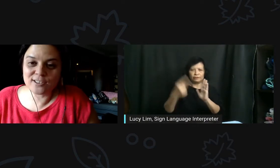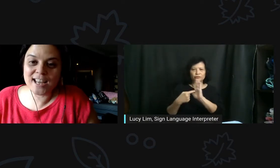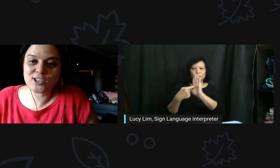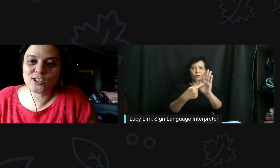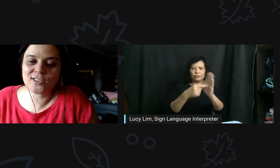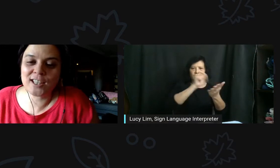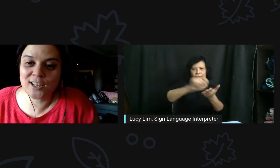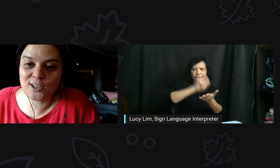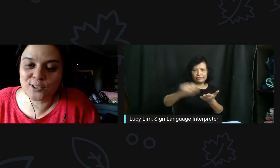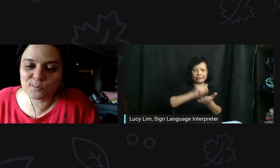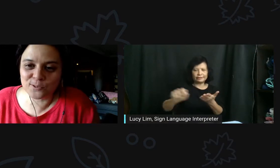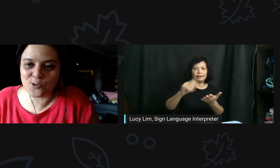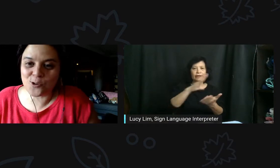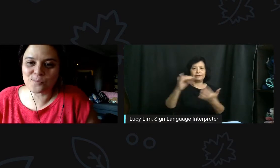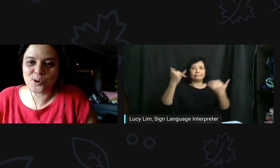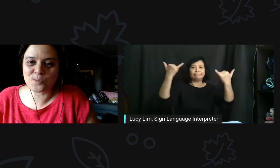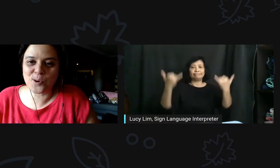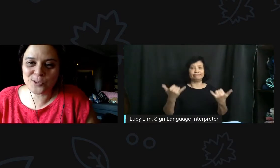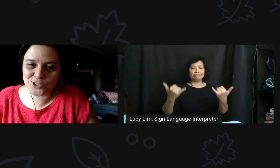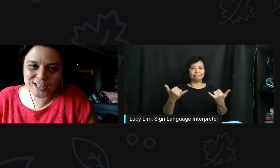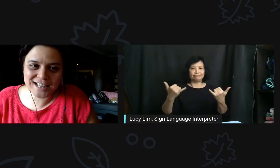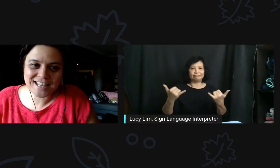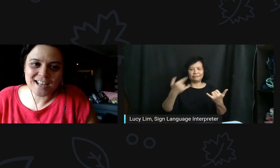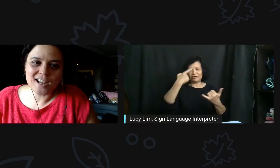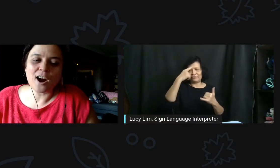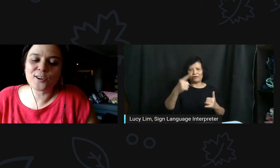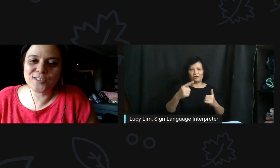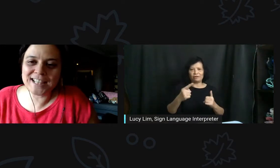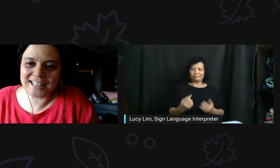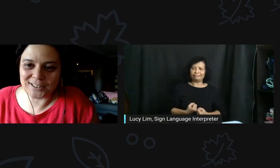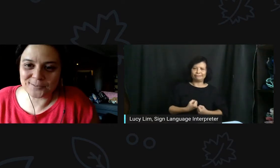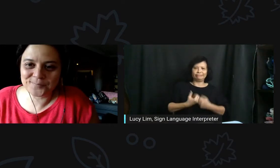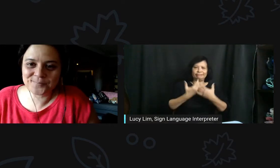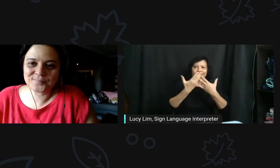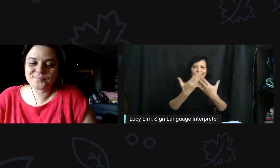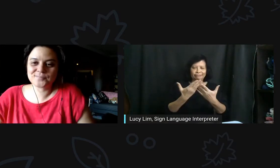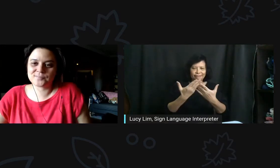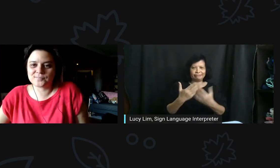and today she is here to perform her poetry, Arvina Gill.